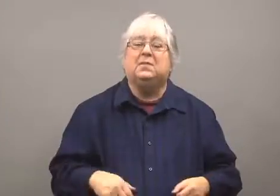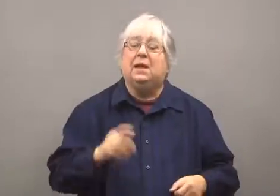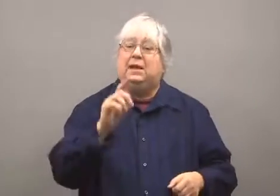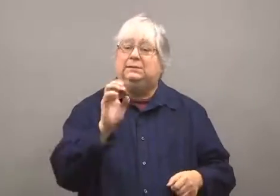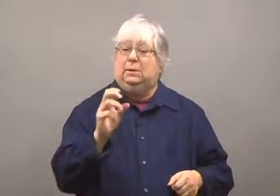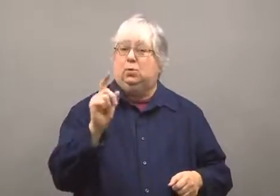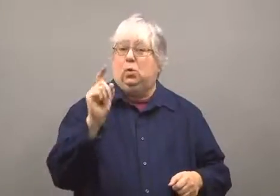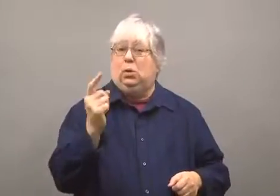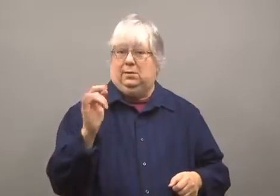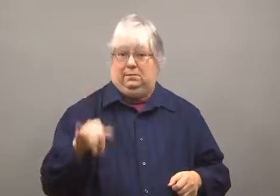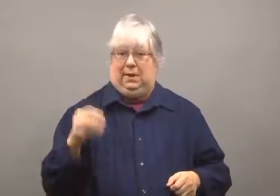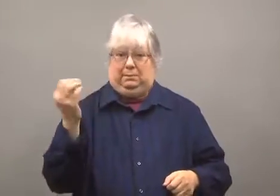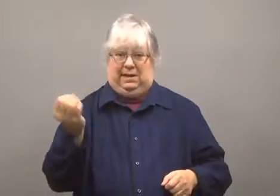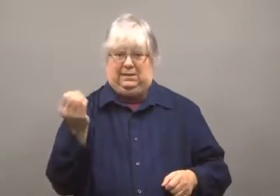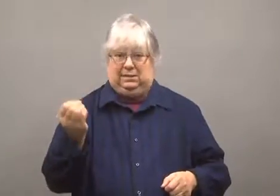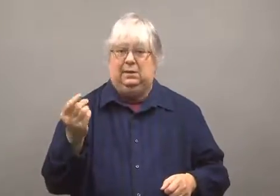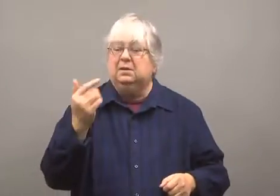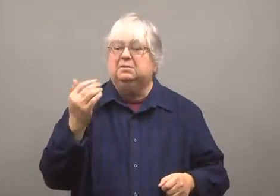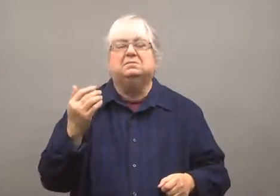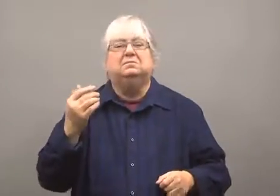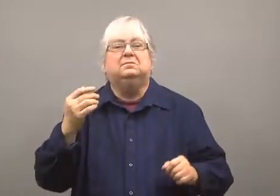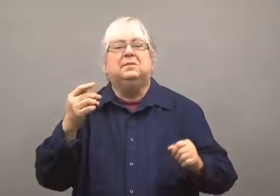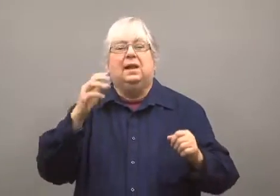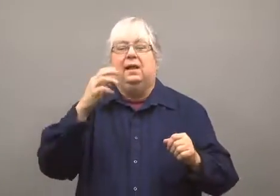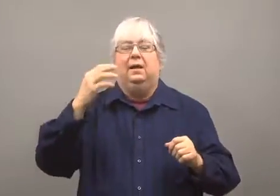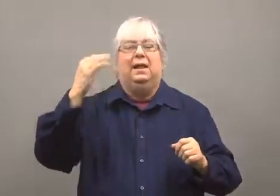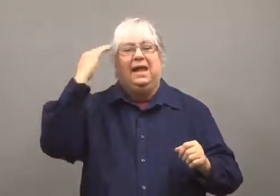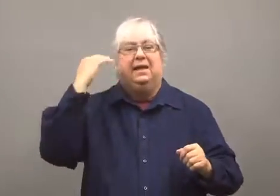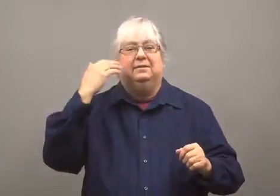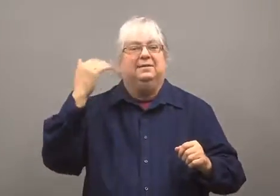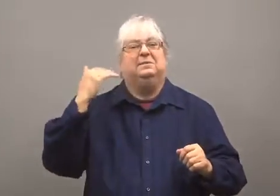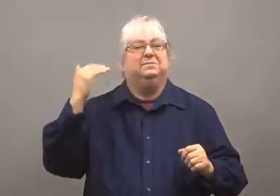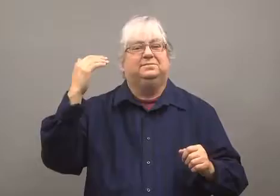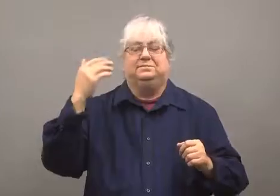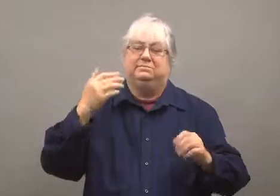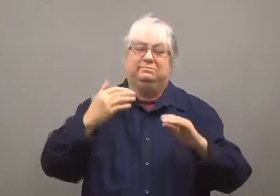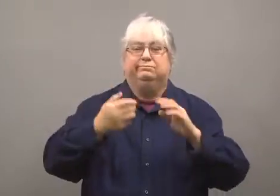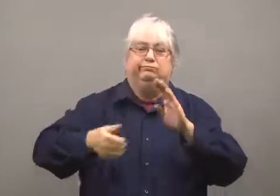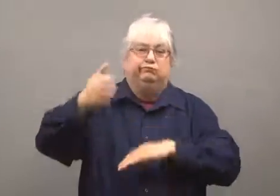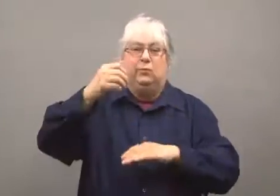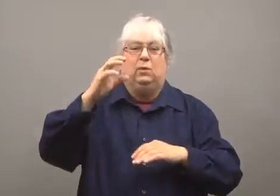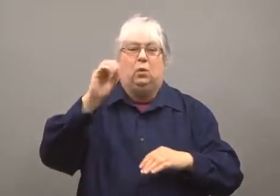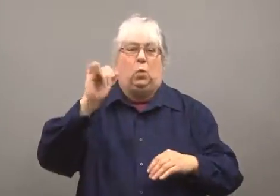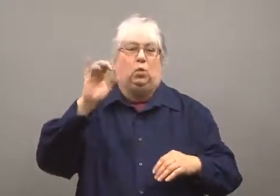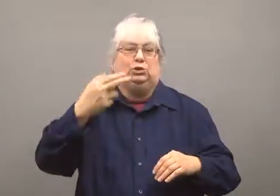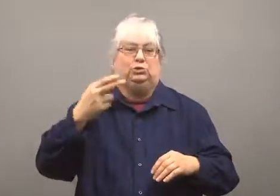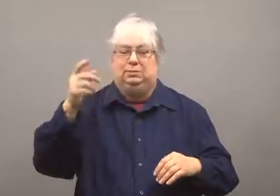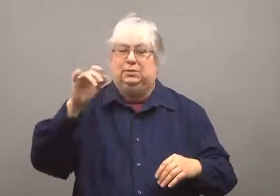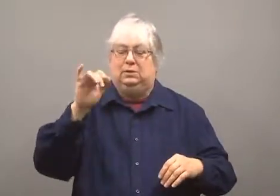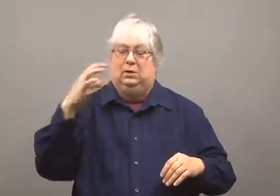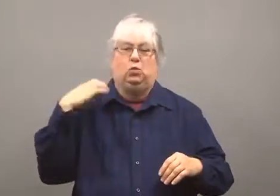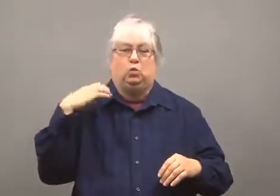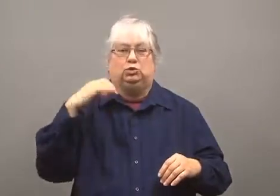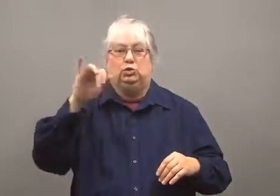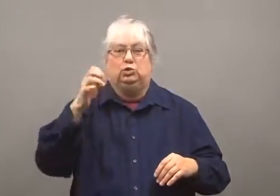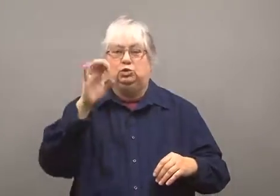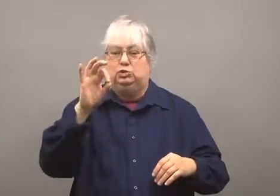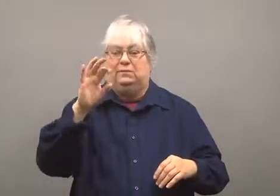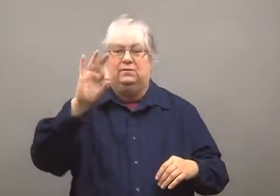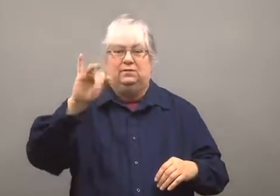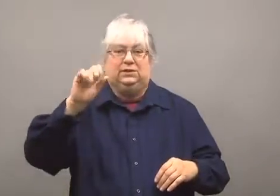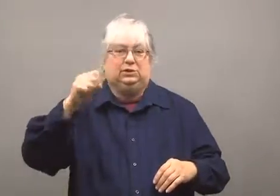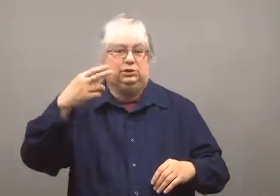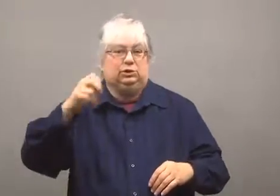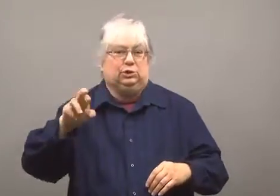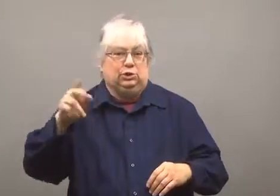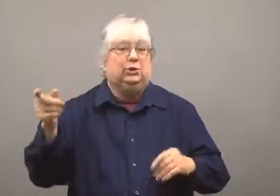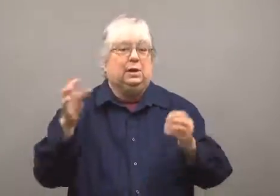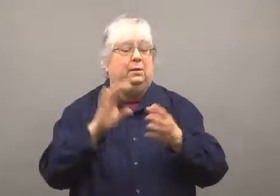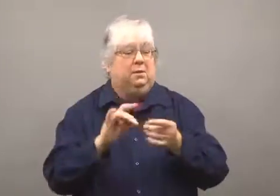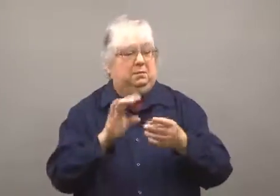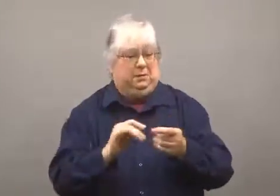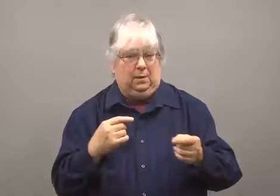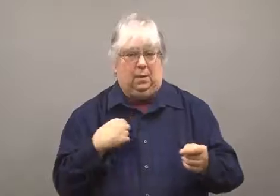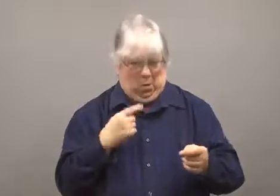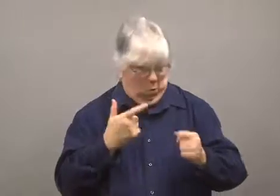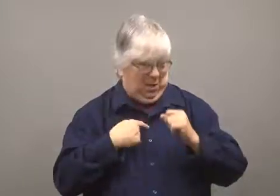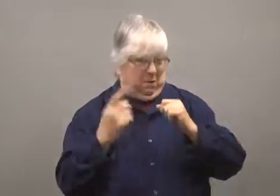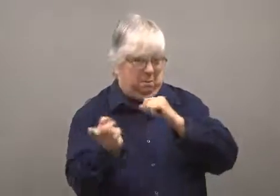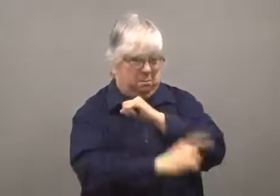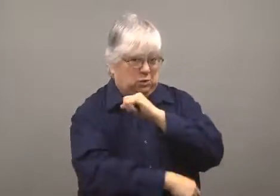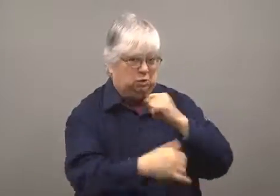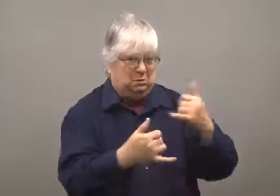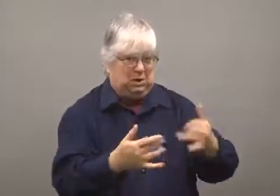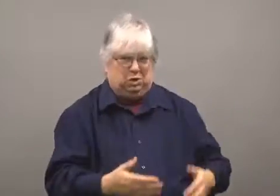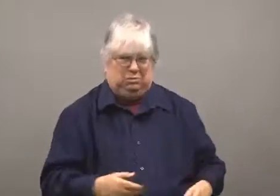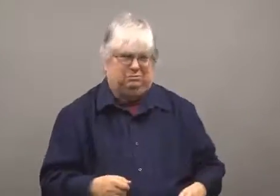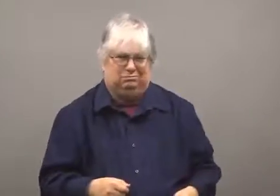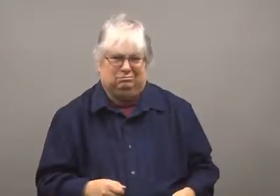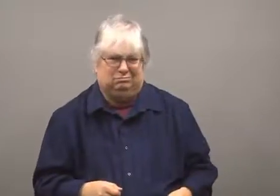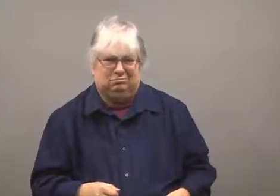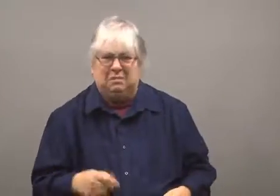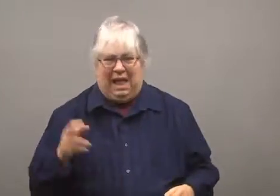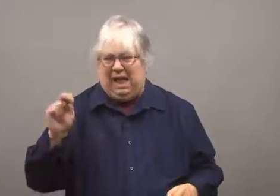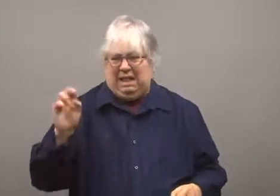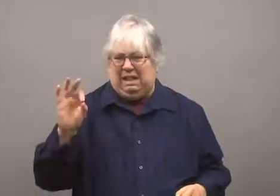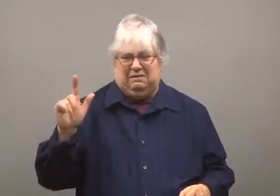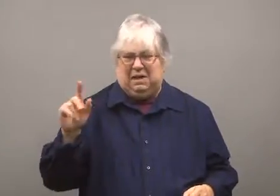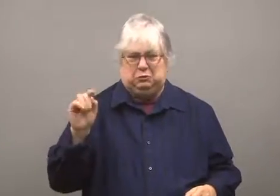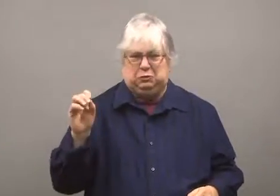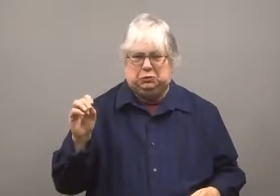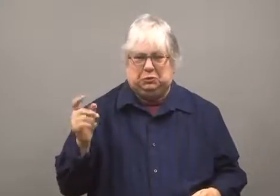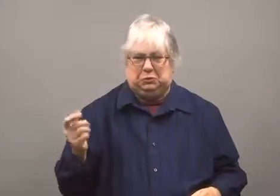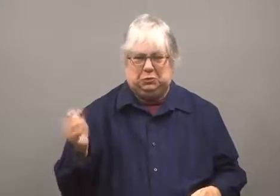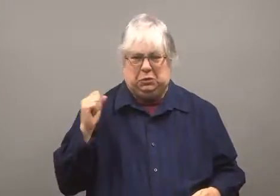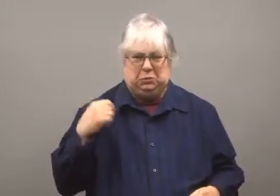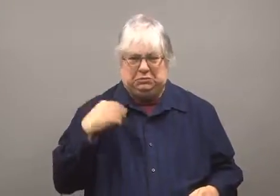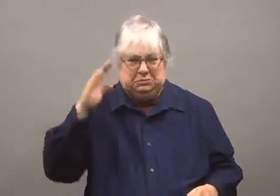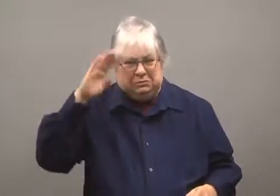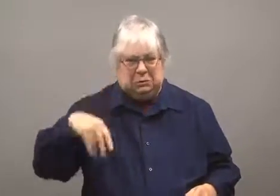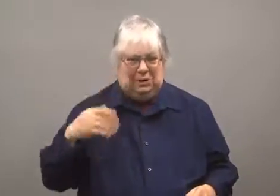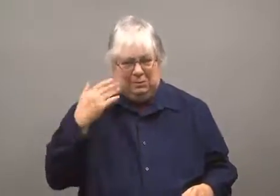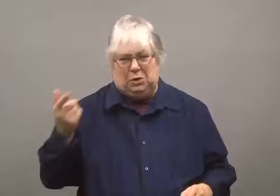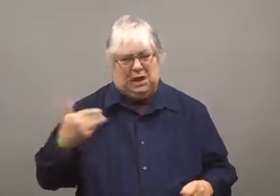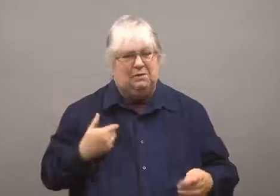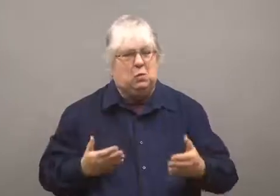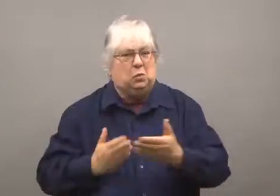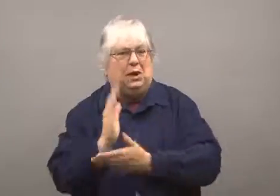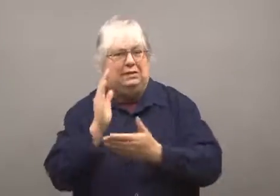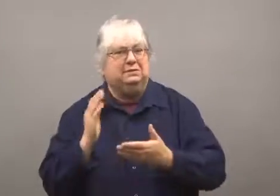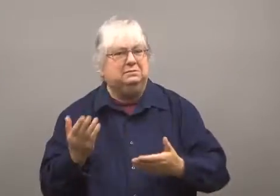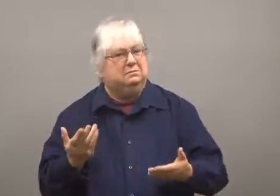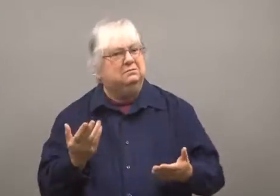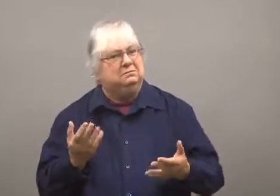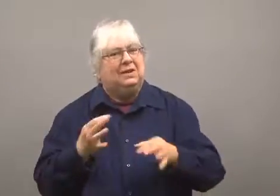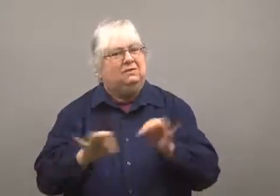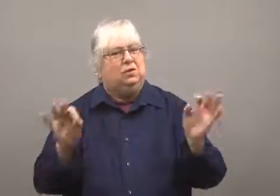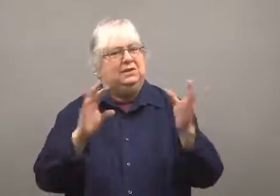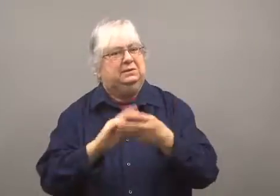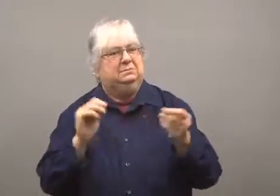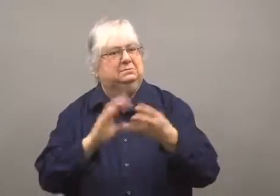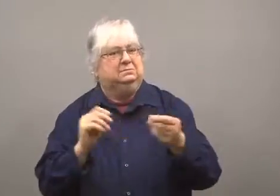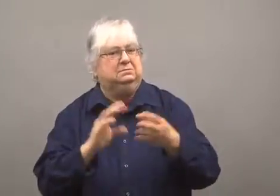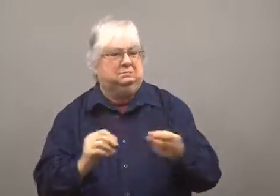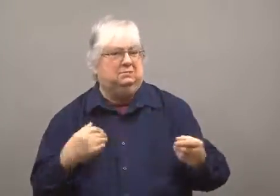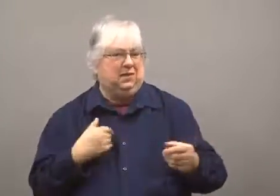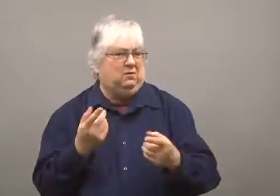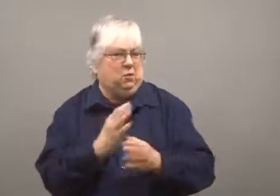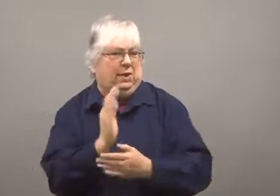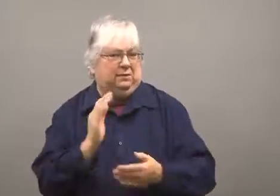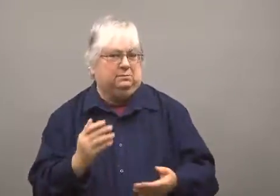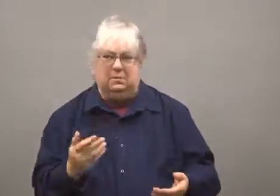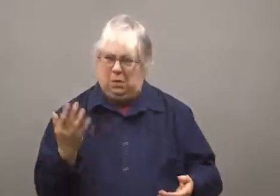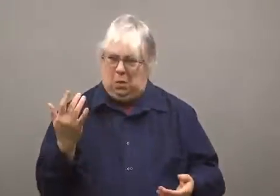On Monday, December 1, head coach Jeff Fisher said he would not discipline his players.